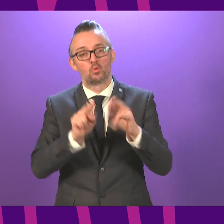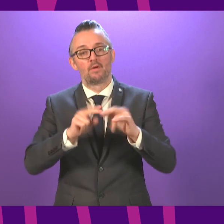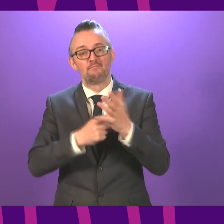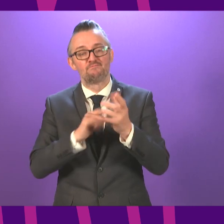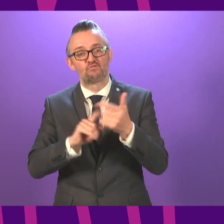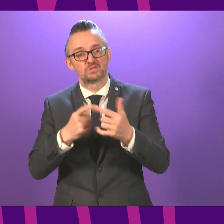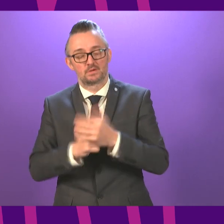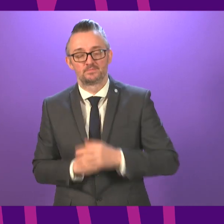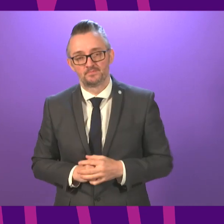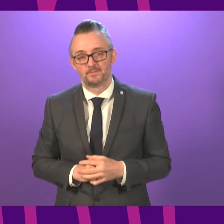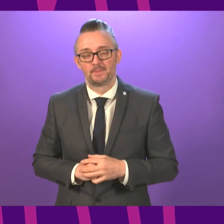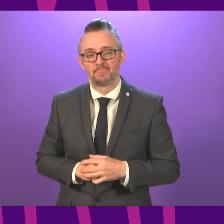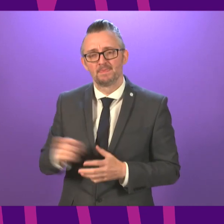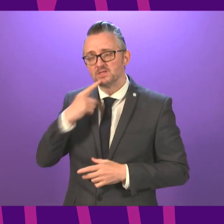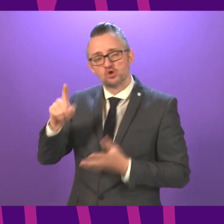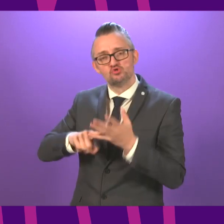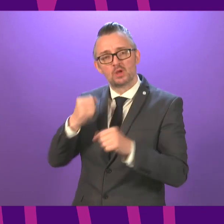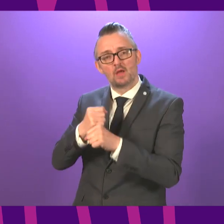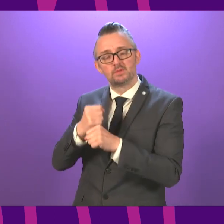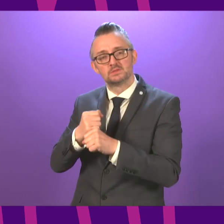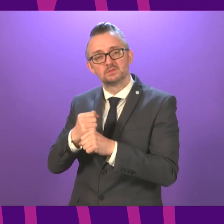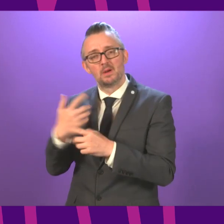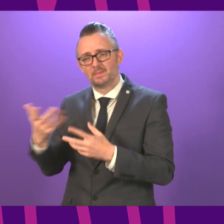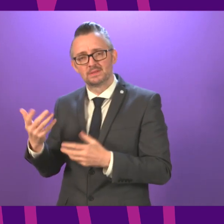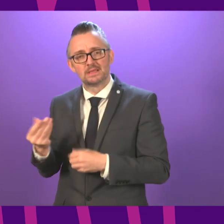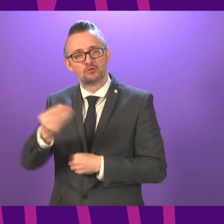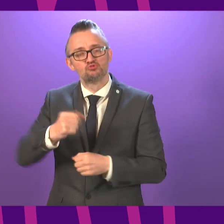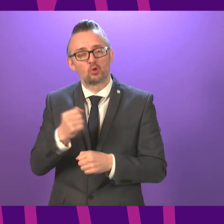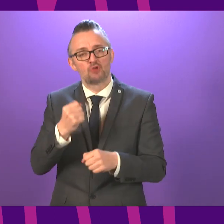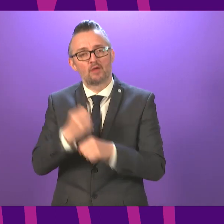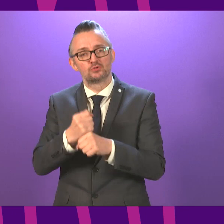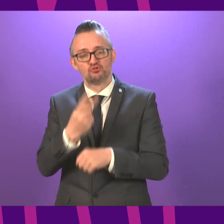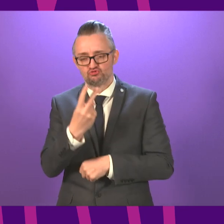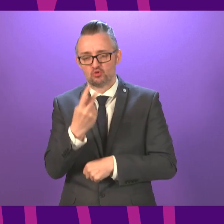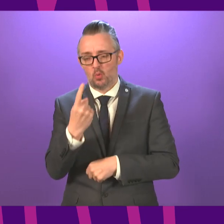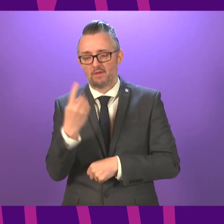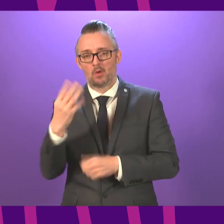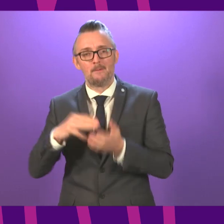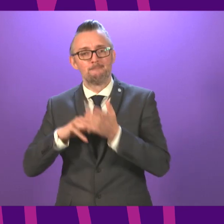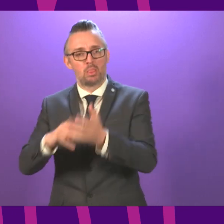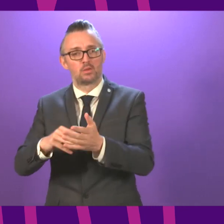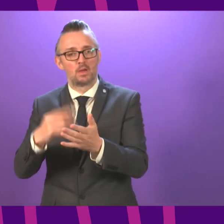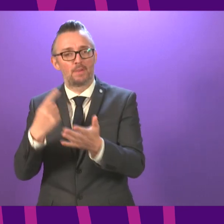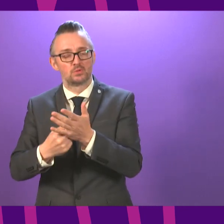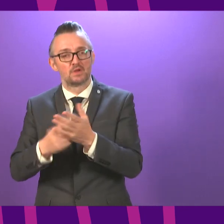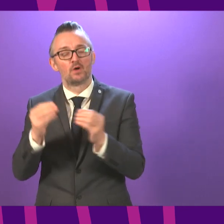Government some £214 million in Barnett consequentials, plus an additional £20